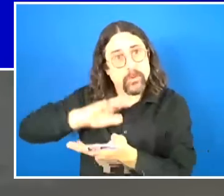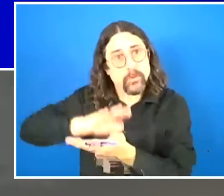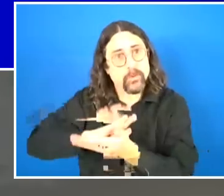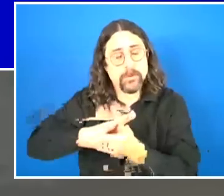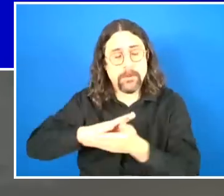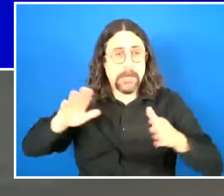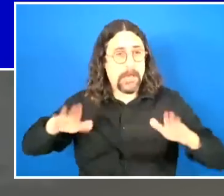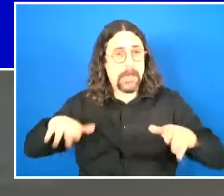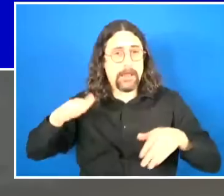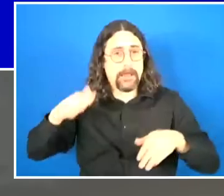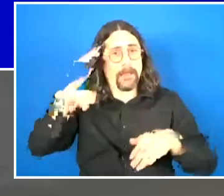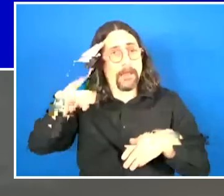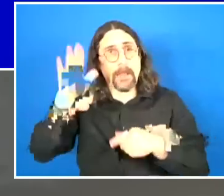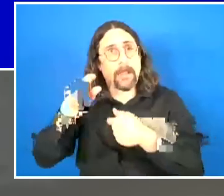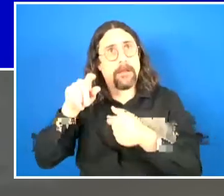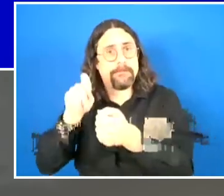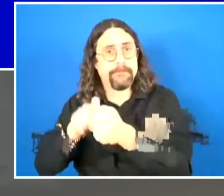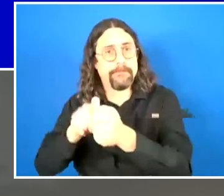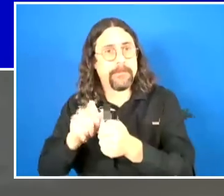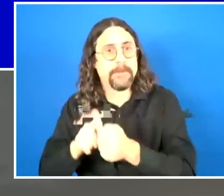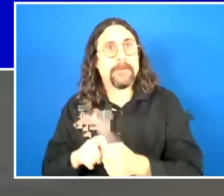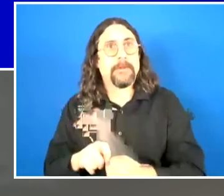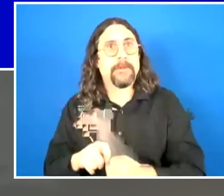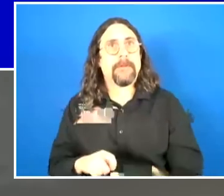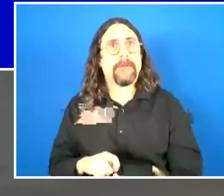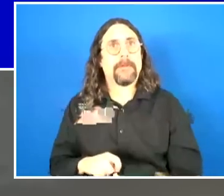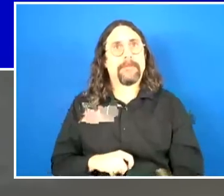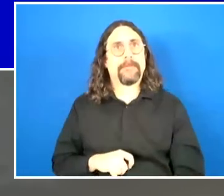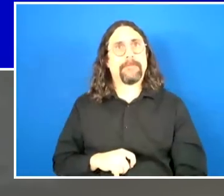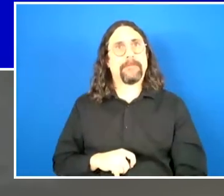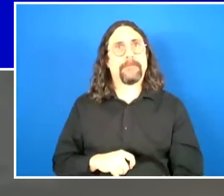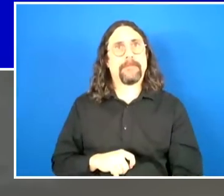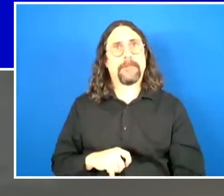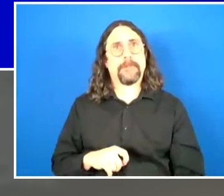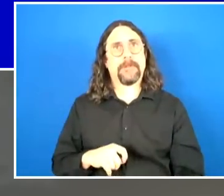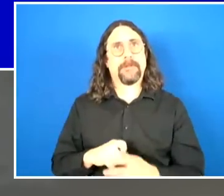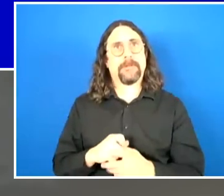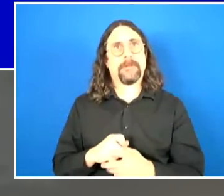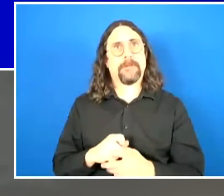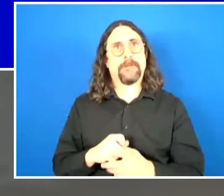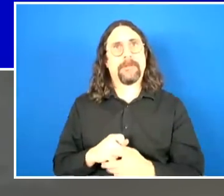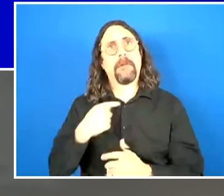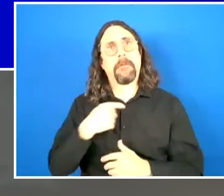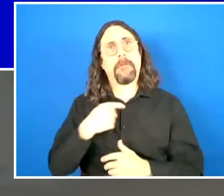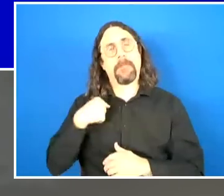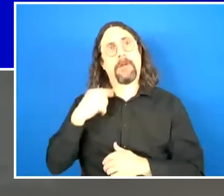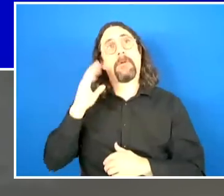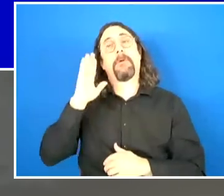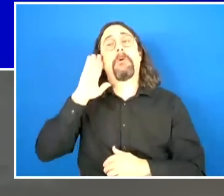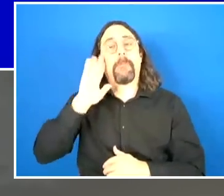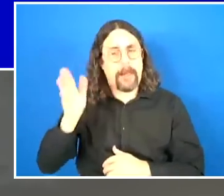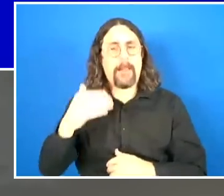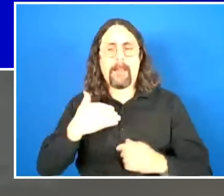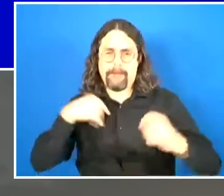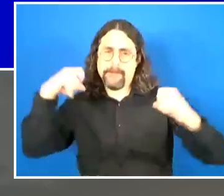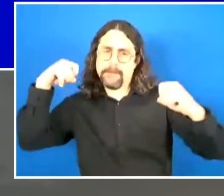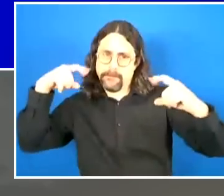TEIM SO WE'LL HAVE OPTIONS FOR THE SUMMER FOR ETH DSKI WHO NEED